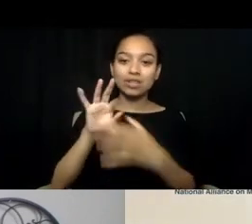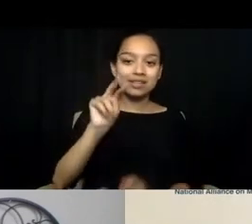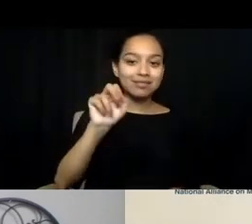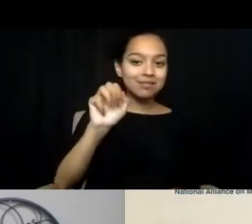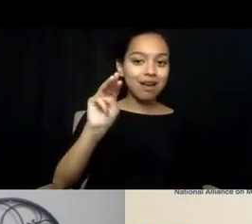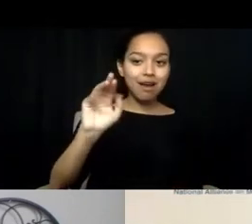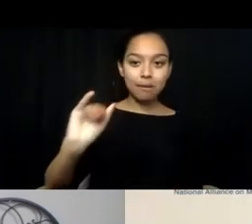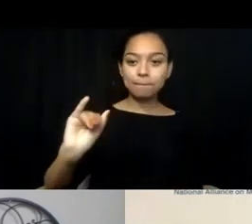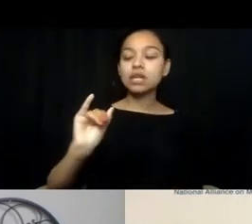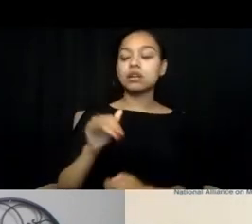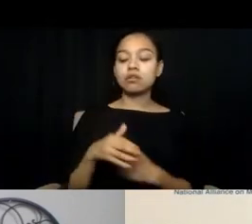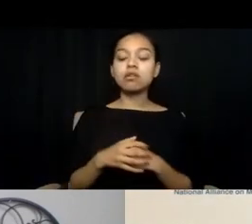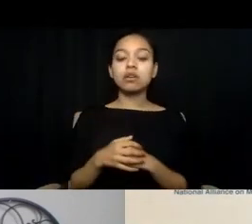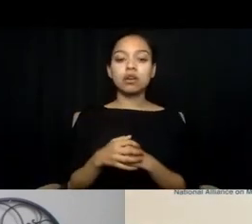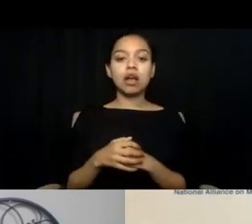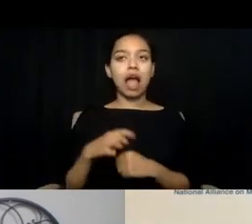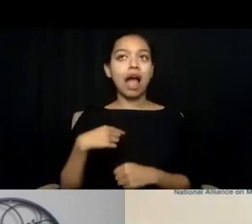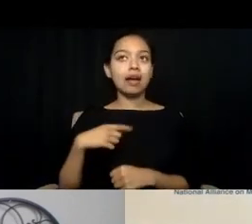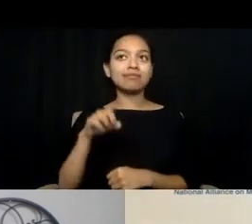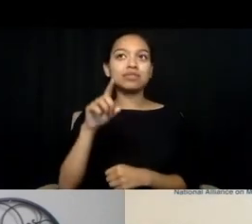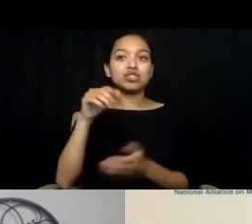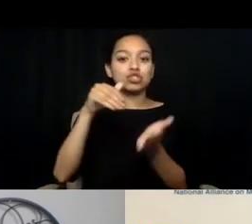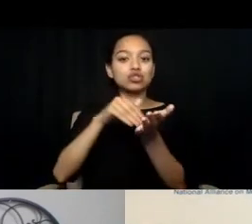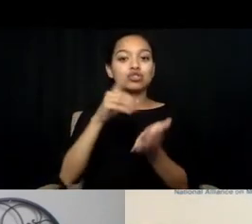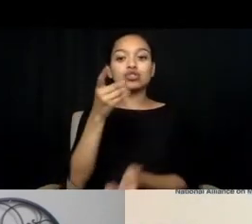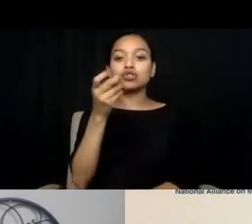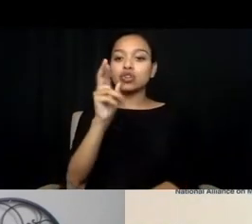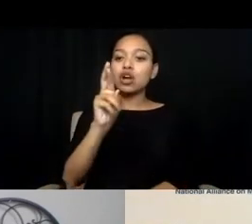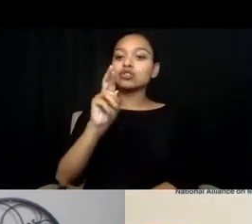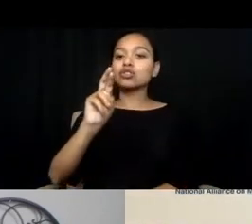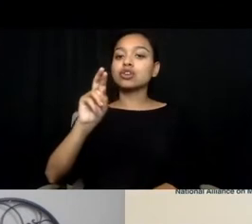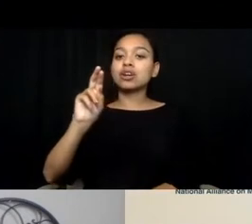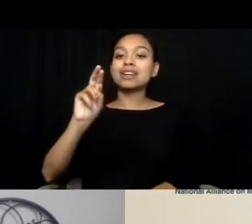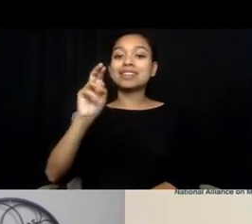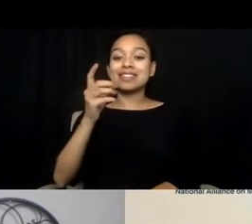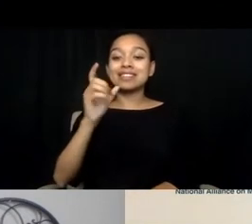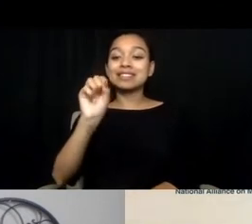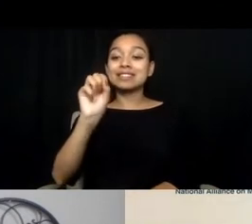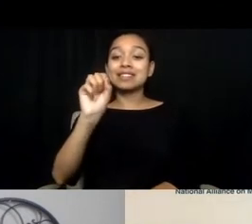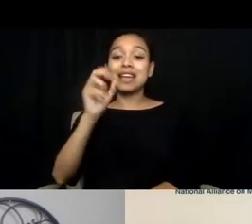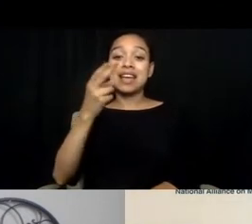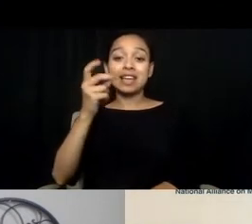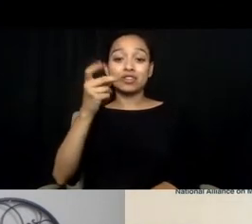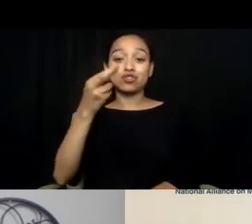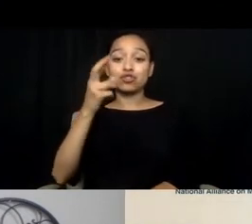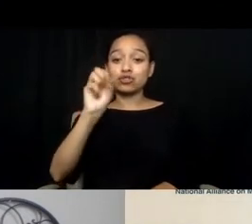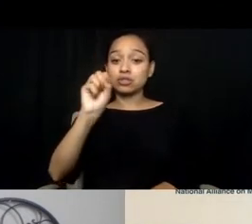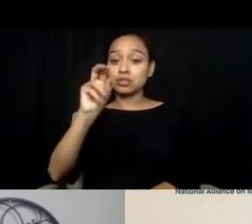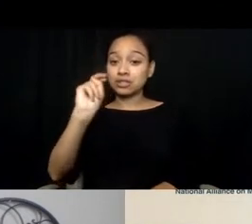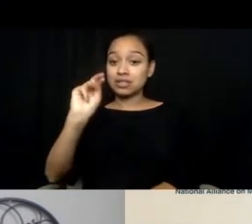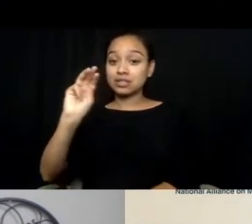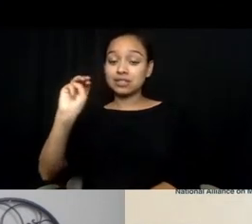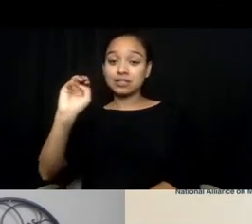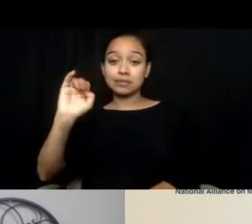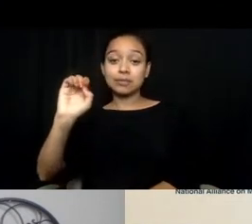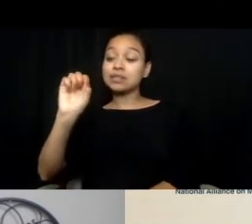Dr. Linda Henderson-Smith speak of a little earlier was convenings and technical assistance,